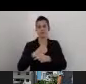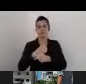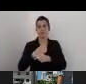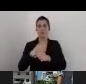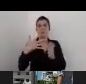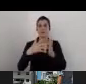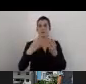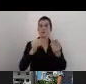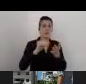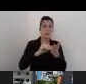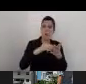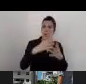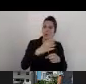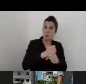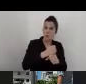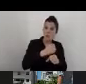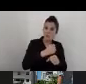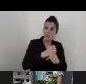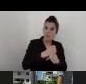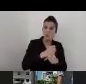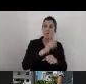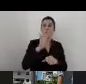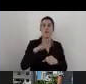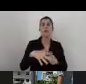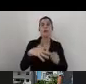and also to do a review and refreshing